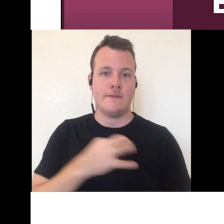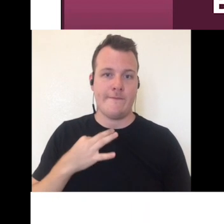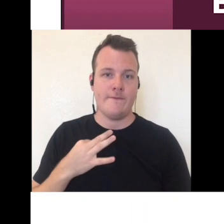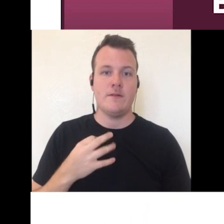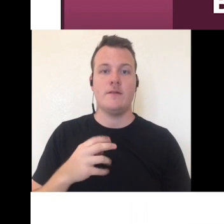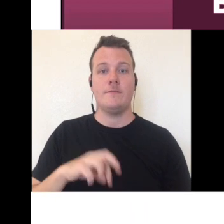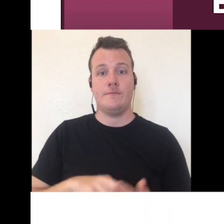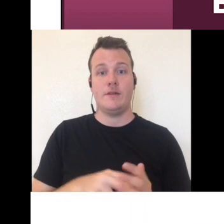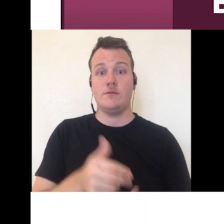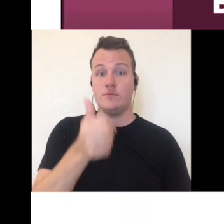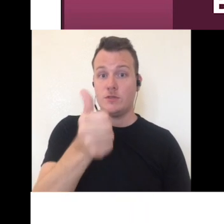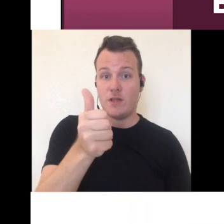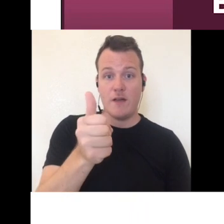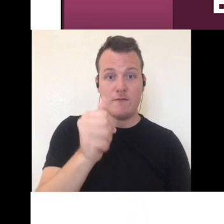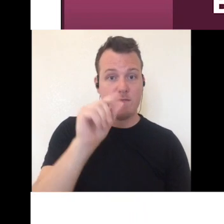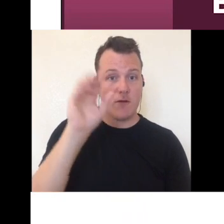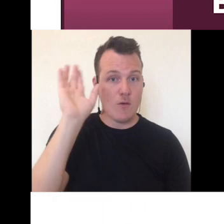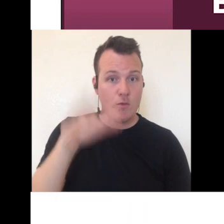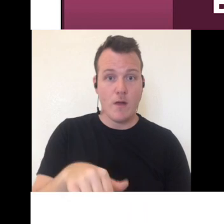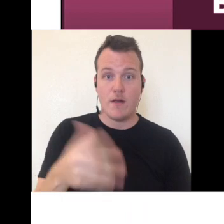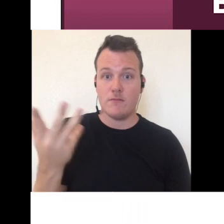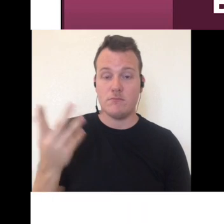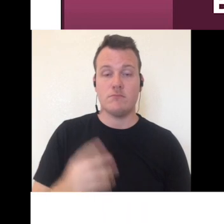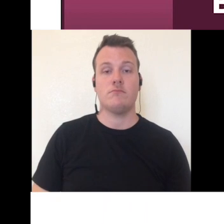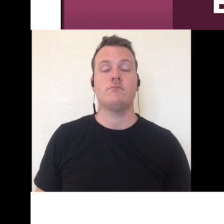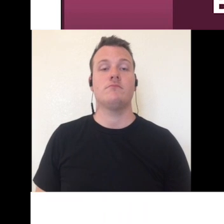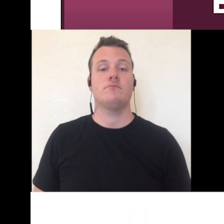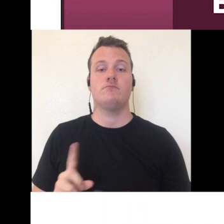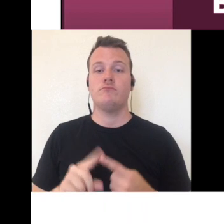factors for things like personnel. Is it just going to be you and an answering